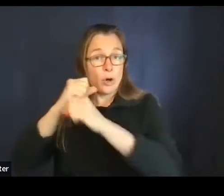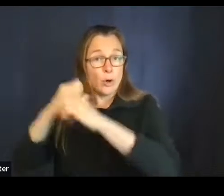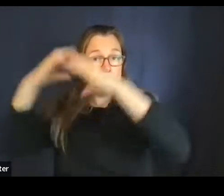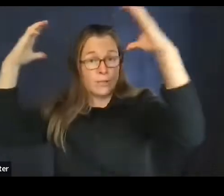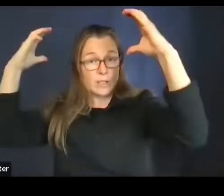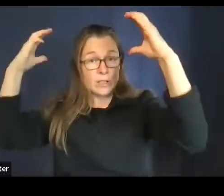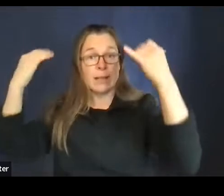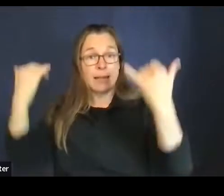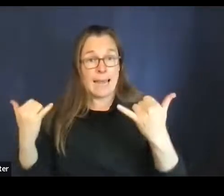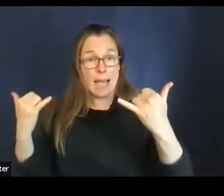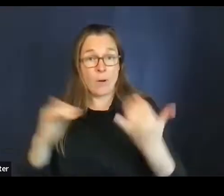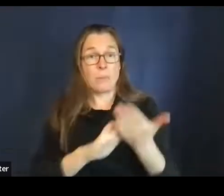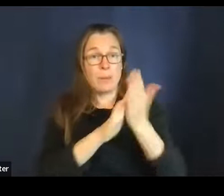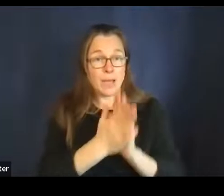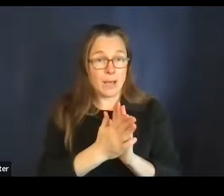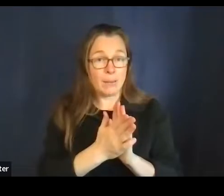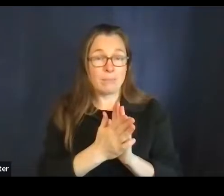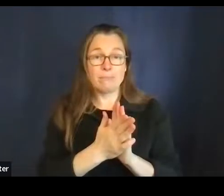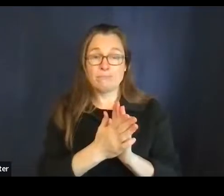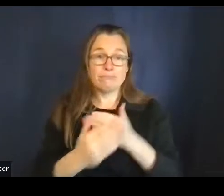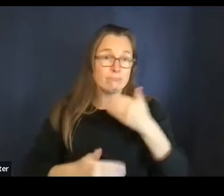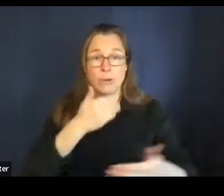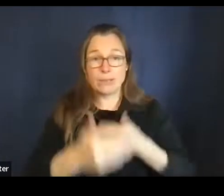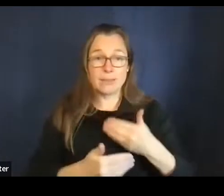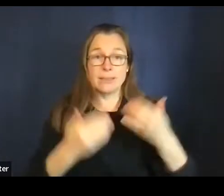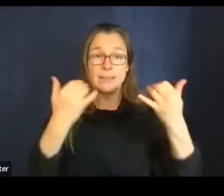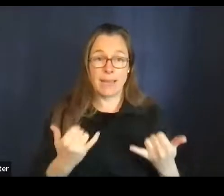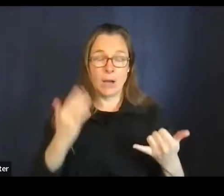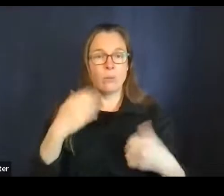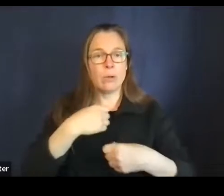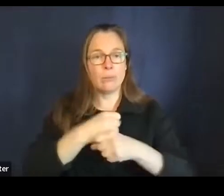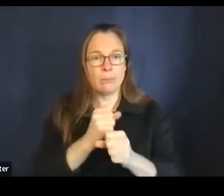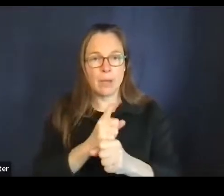is to ensure that we make every effort to create and uphold systems and structures